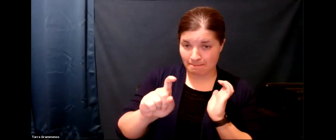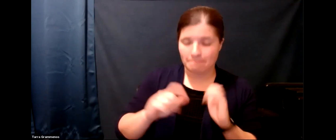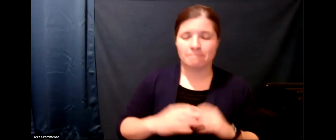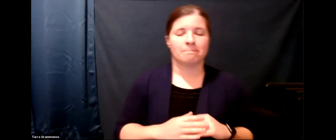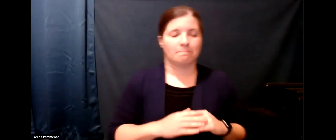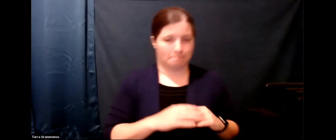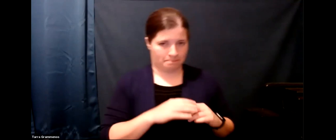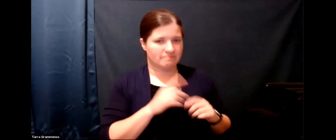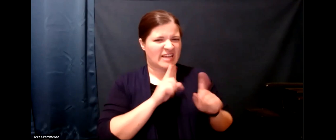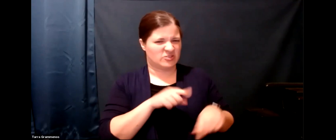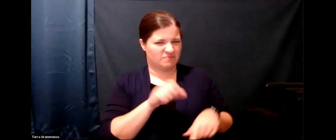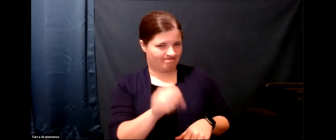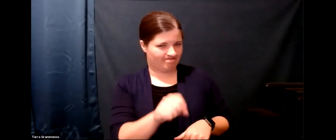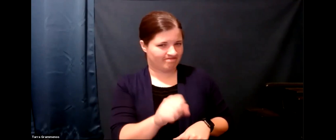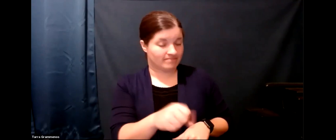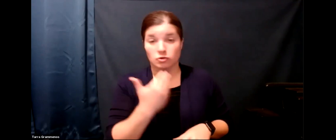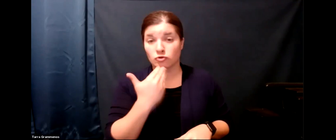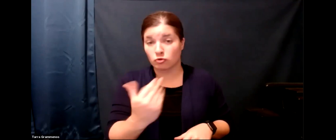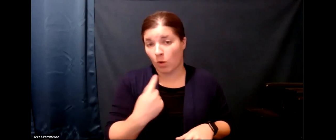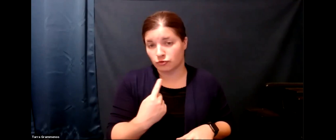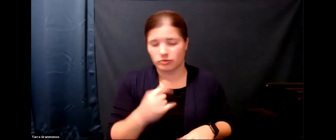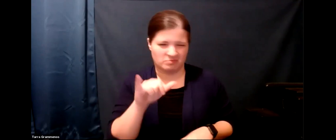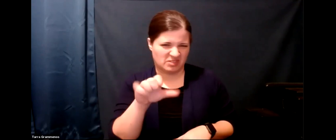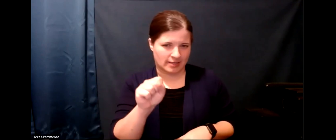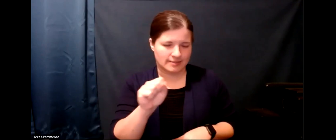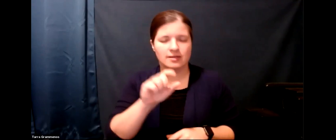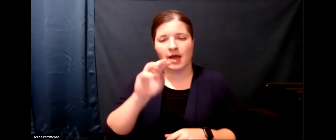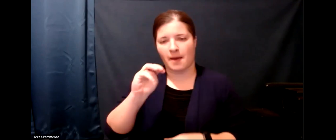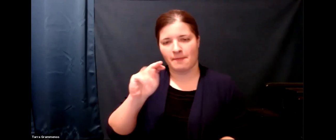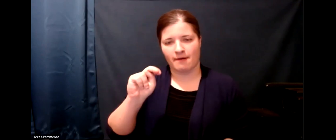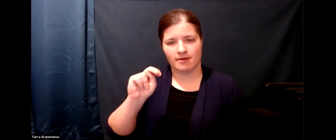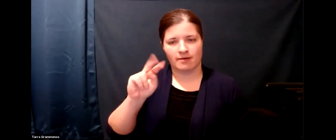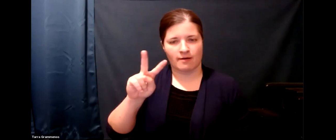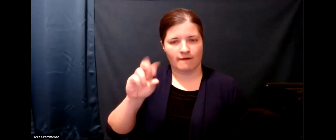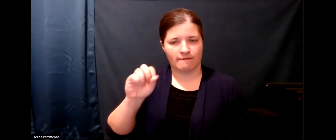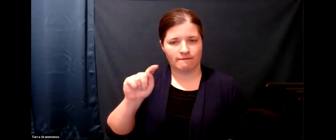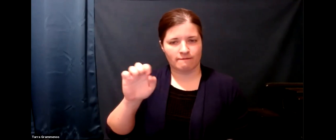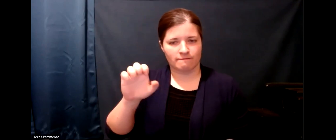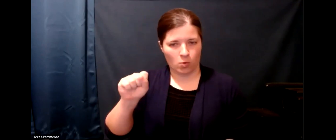answer is yes, you still need to go to mnvotes.org, or